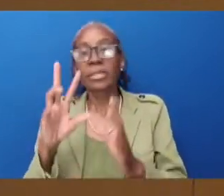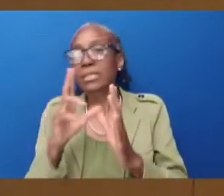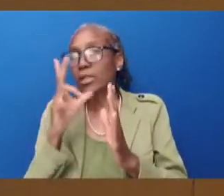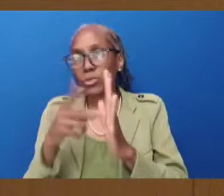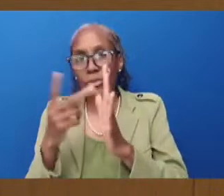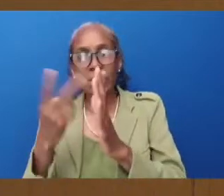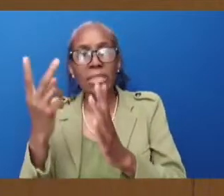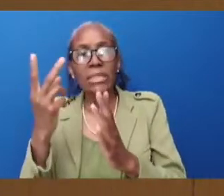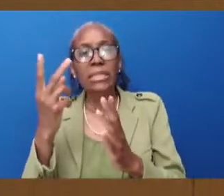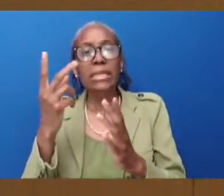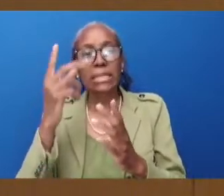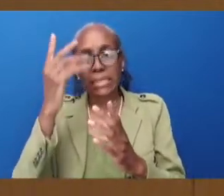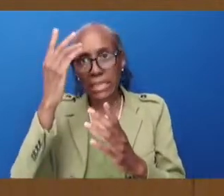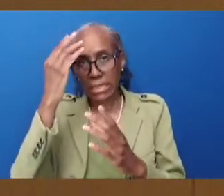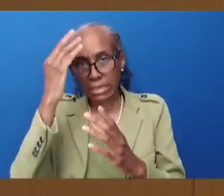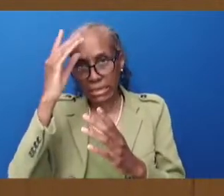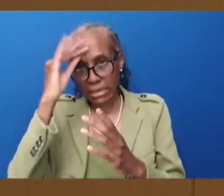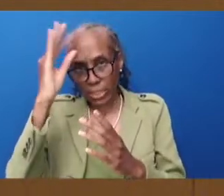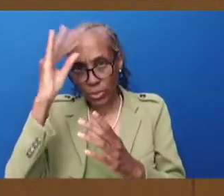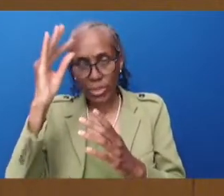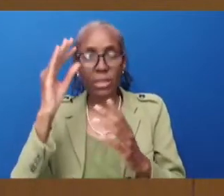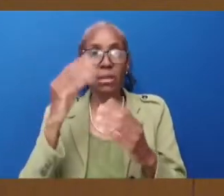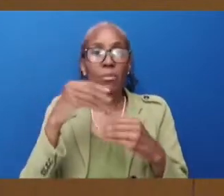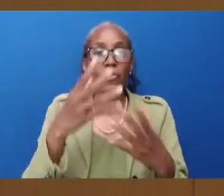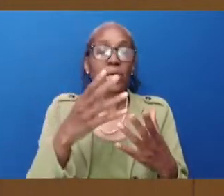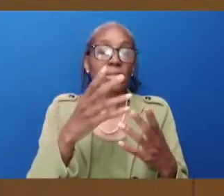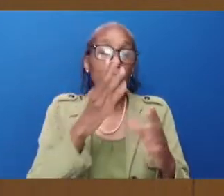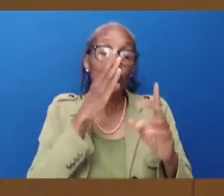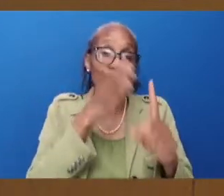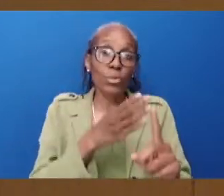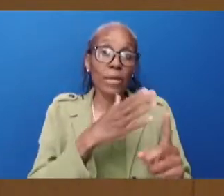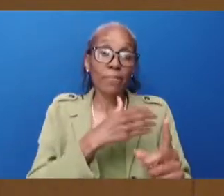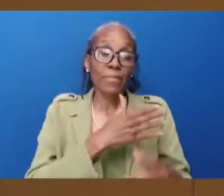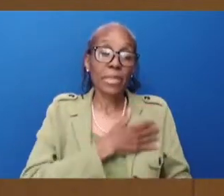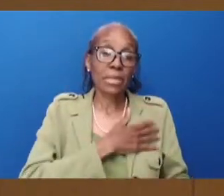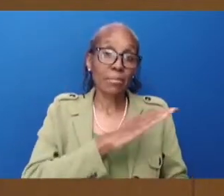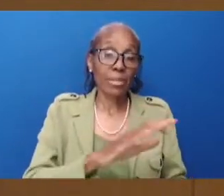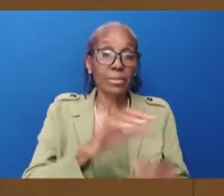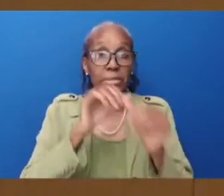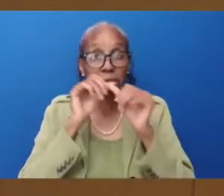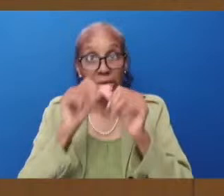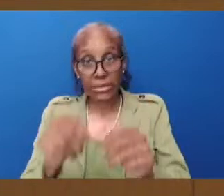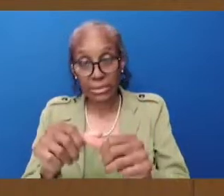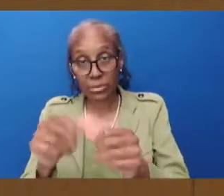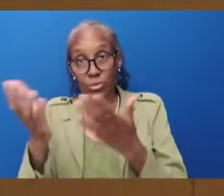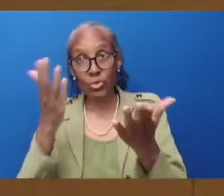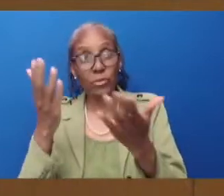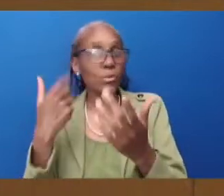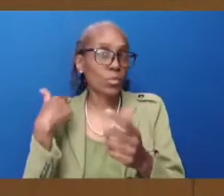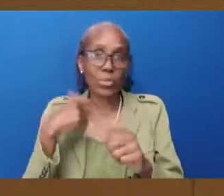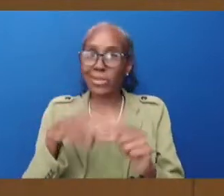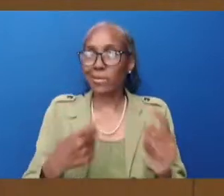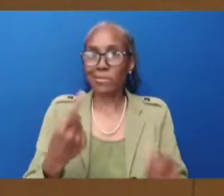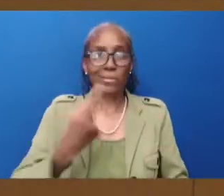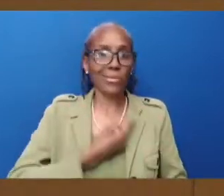THIS IS NOT A DUPLICATION. IT'S A THEORY.